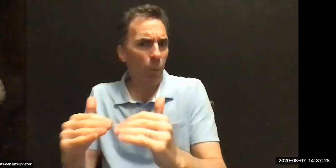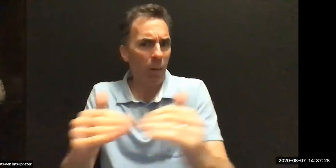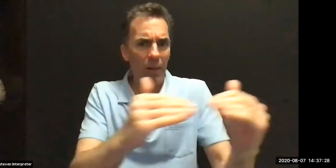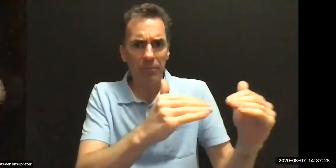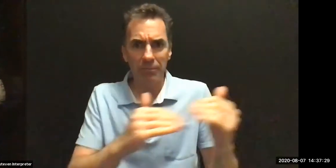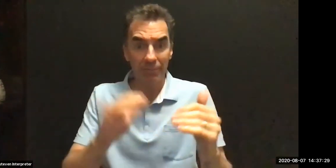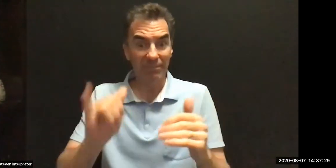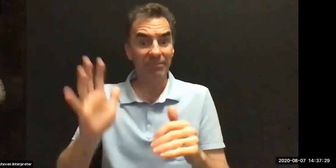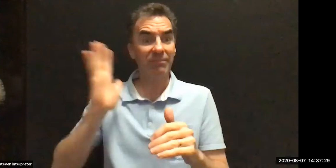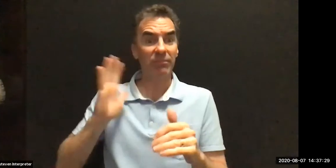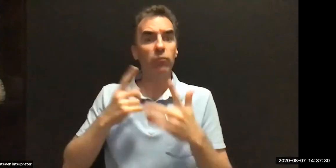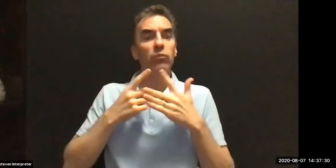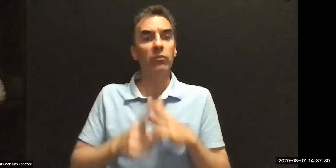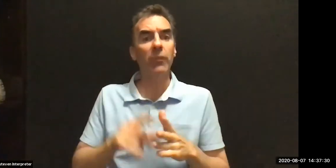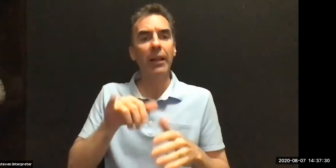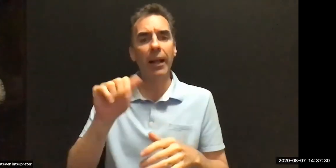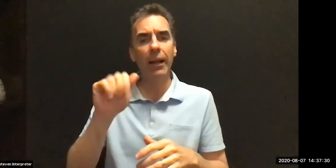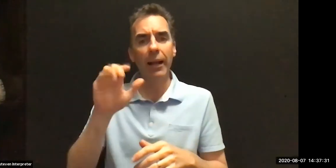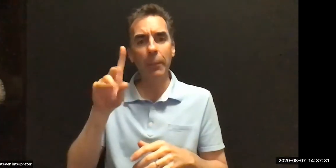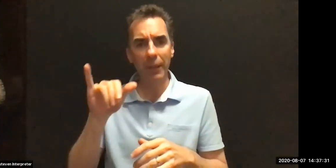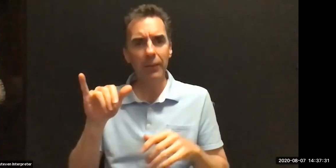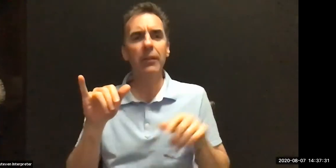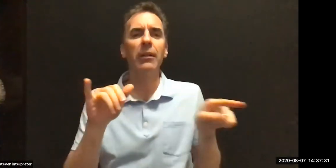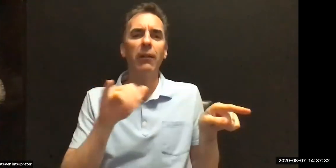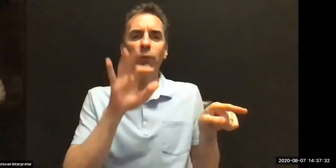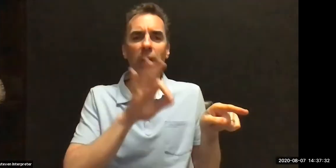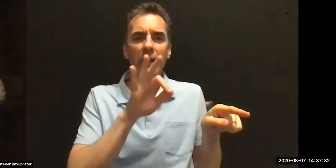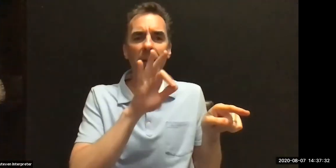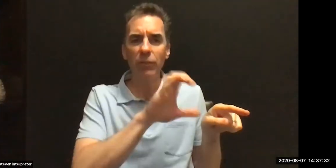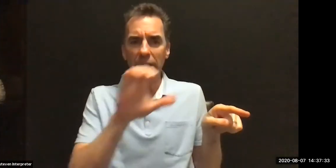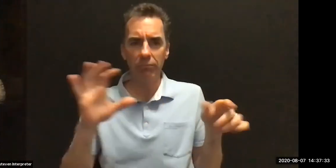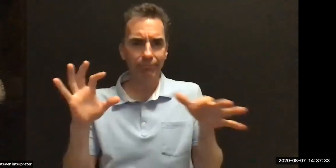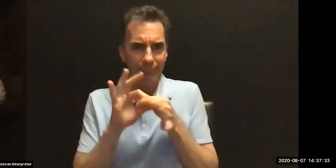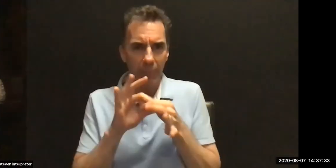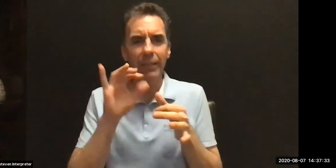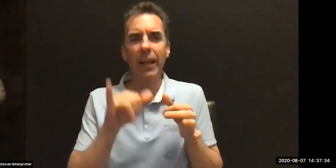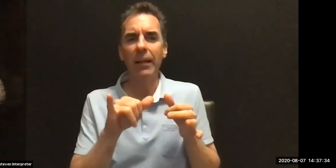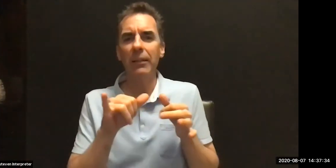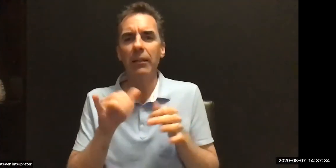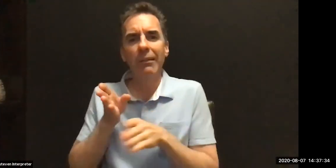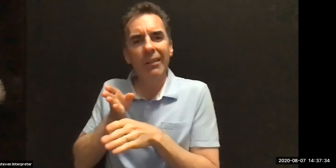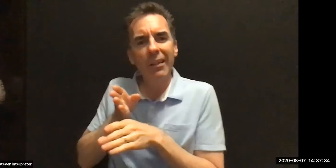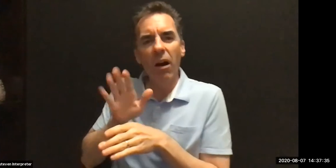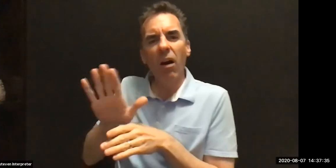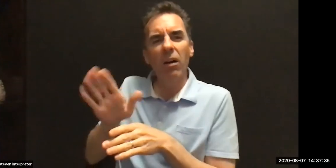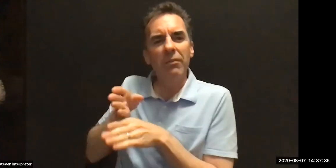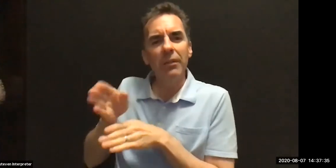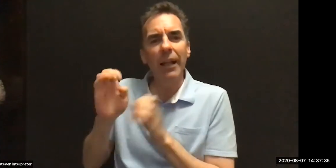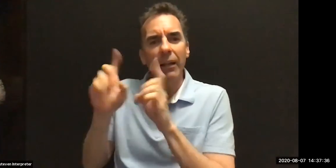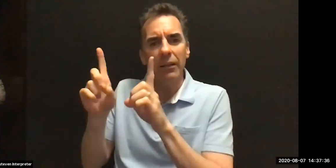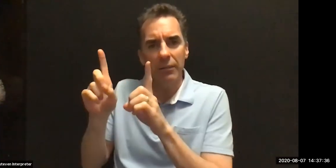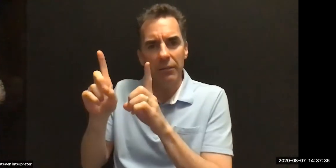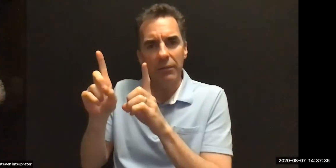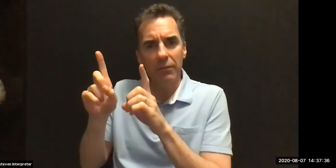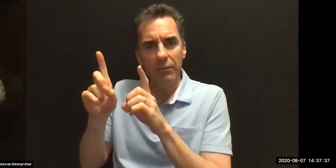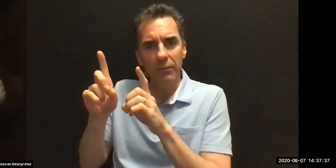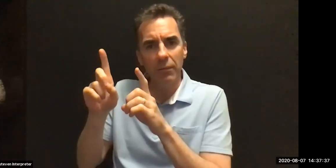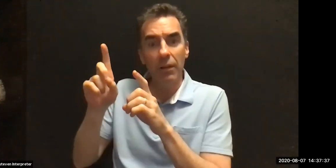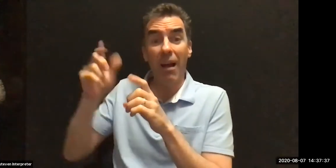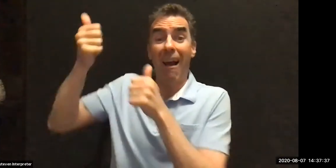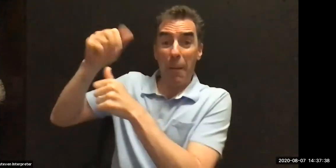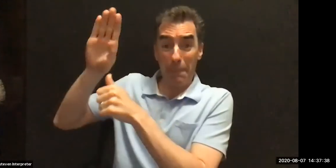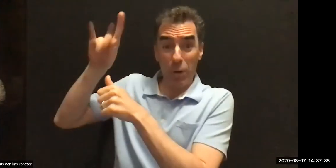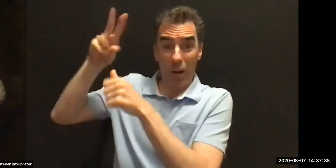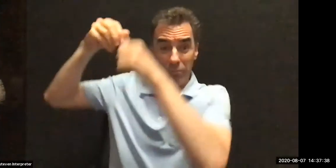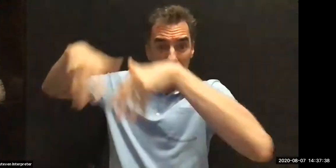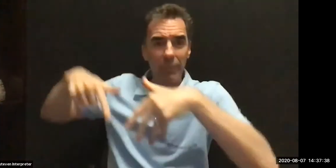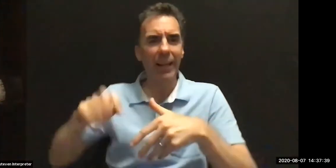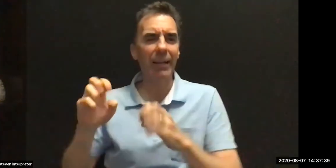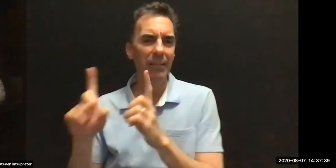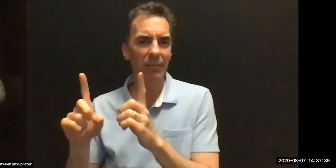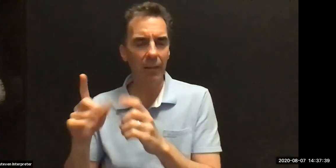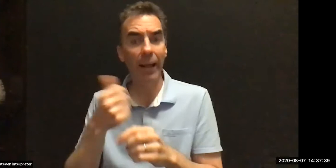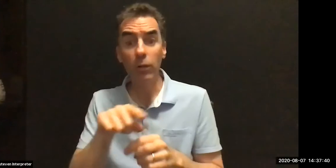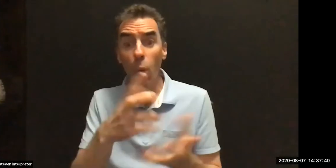Channelle Charest: Which is where the partnership with Fresno City College comes in. That is our educational wing of bitwise and so we pretty much teach anyone and everyone how to code if they're interested. So there's no age barrier.